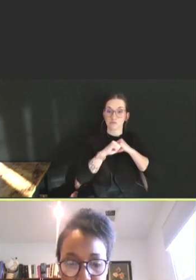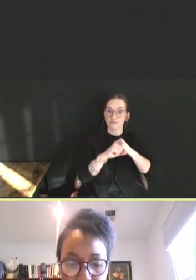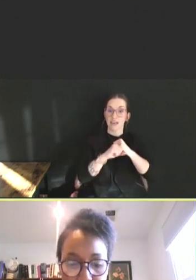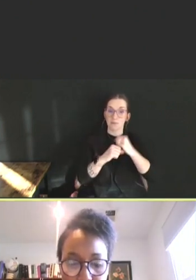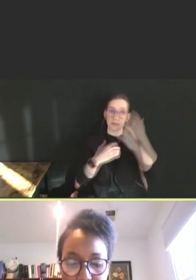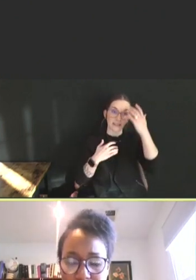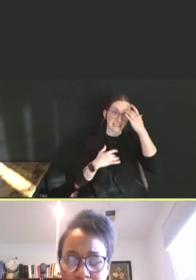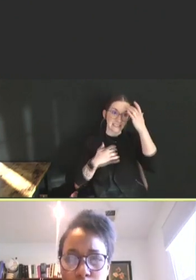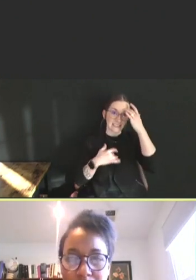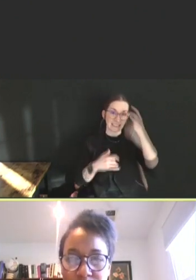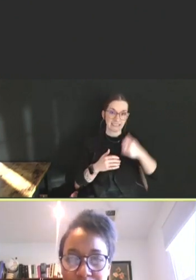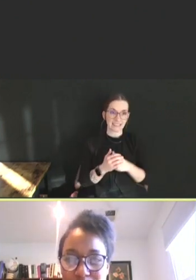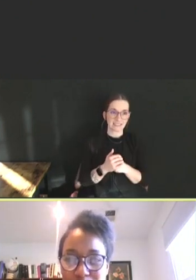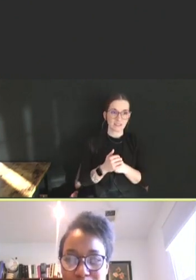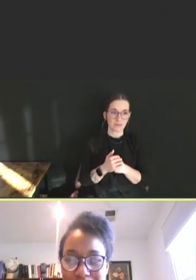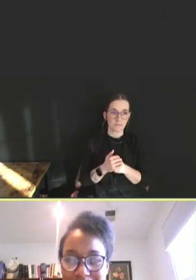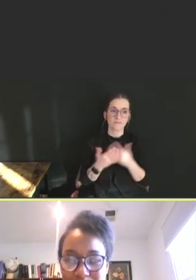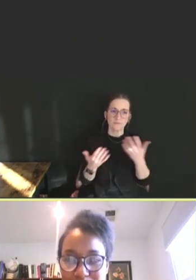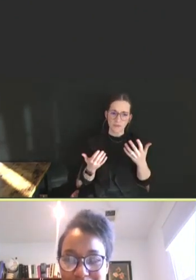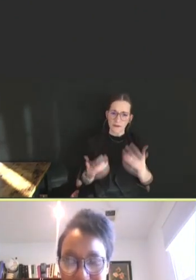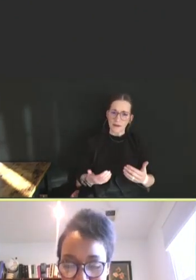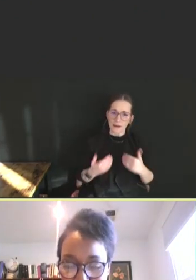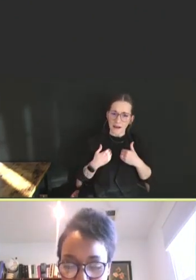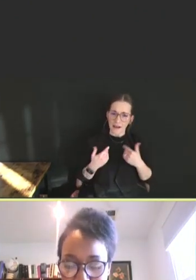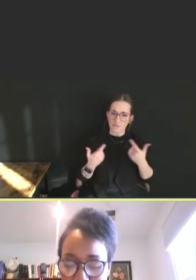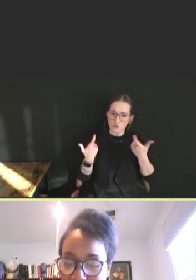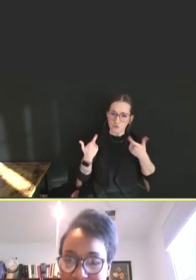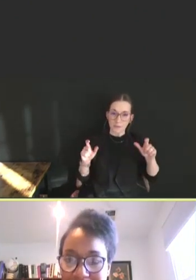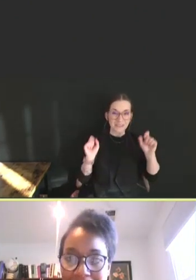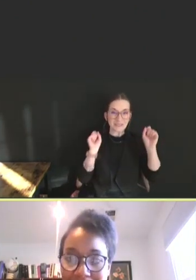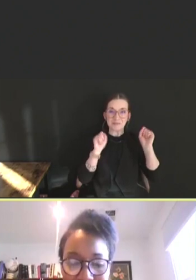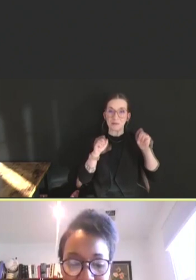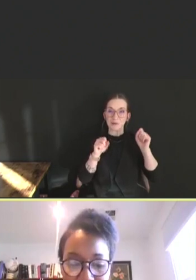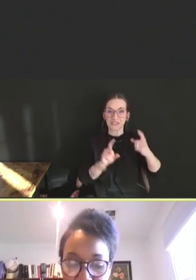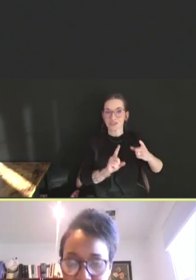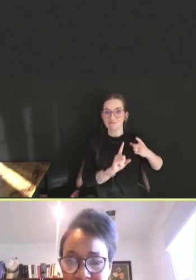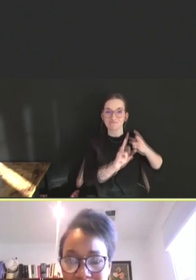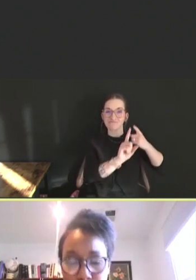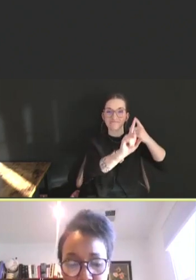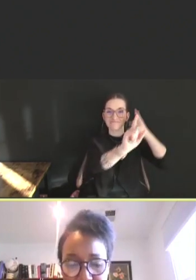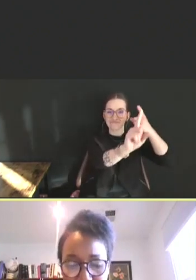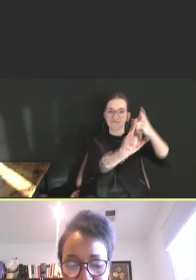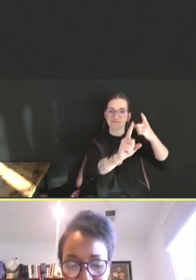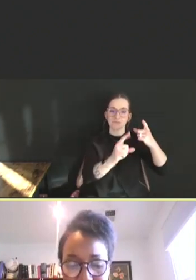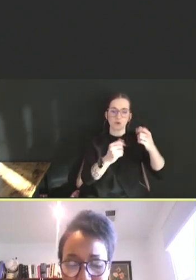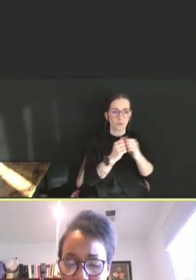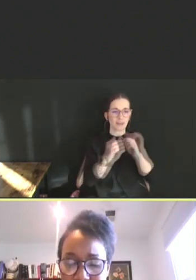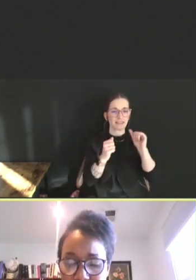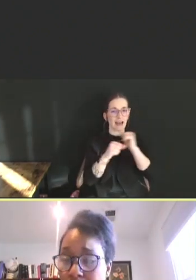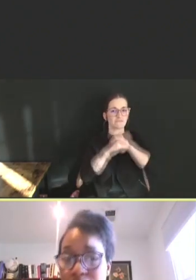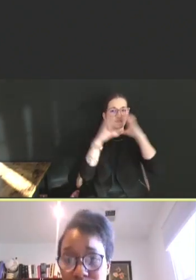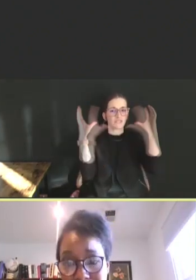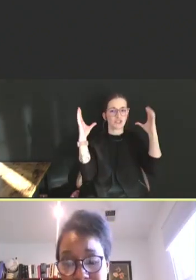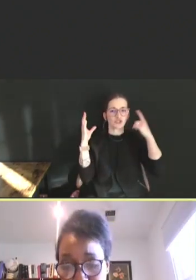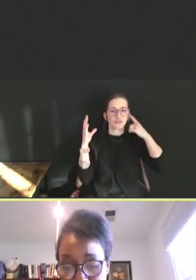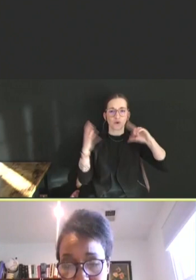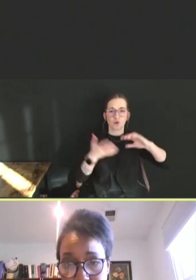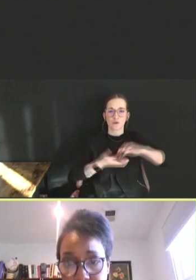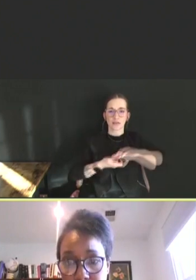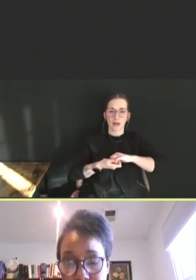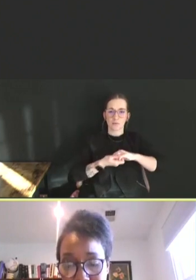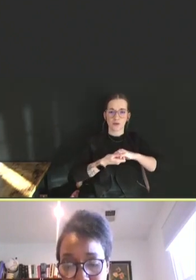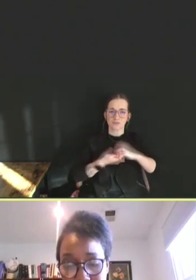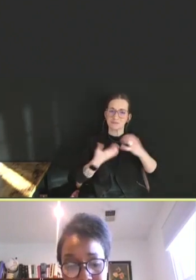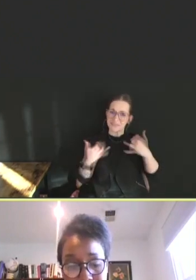While there is tremendous potential in casting a vision of collaboration, there are challenges